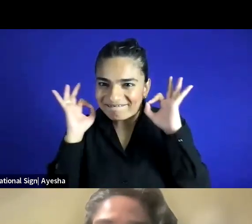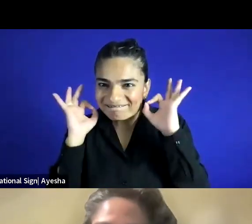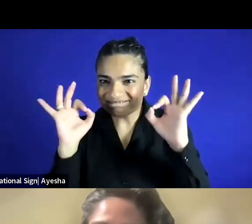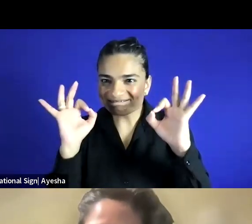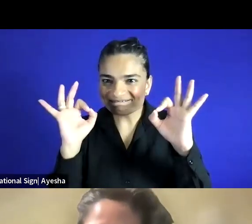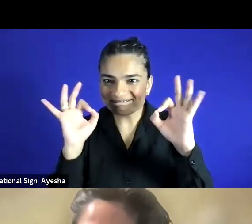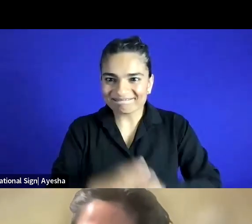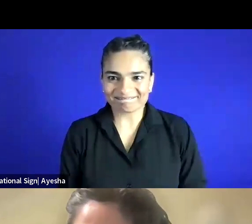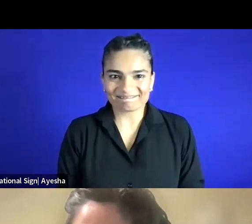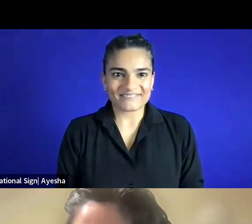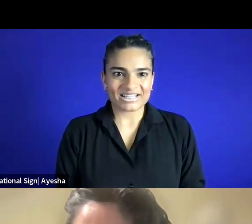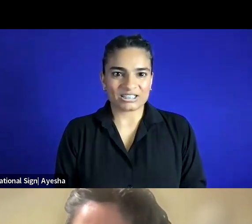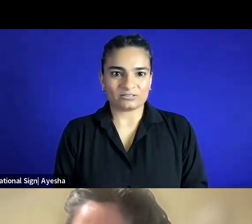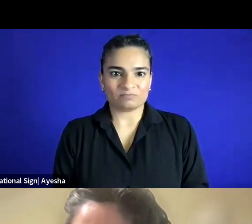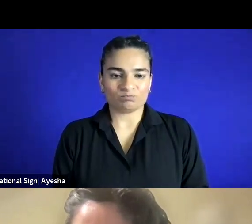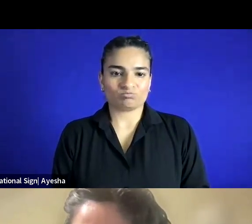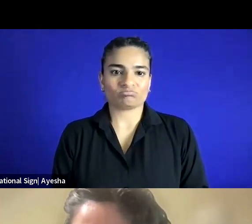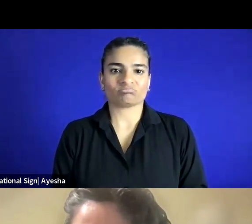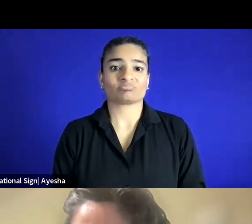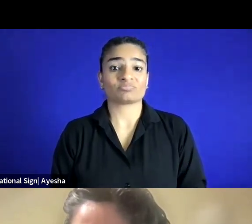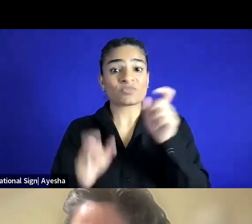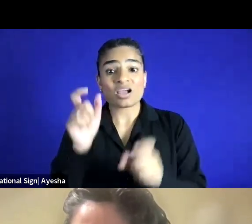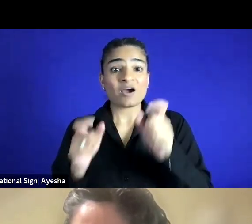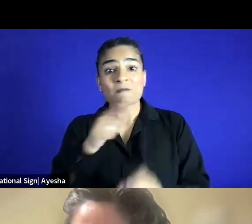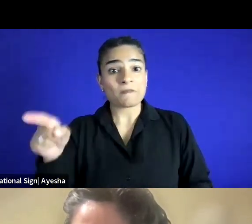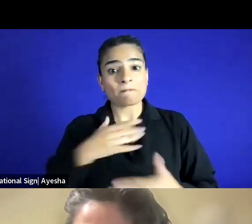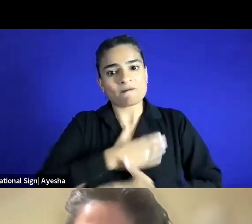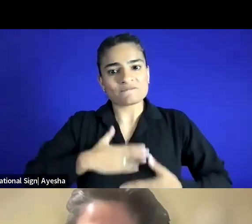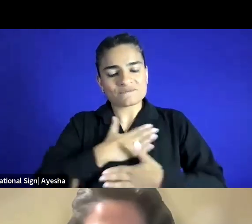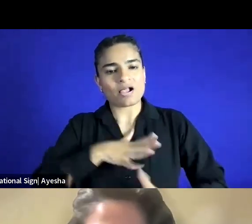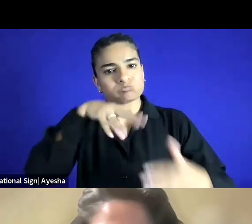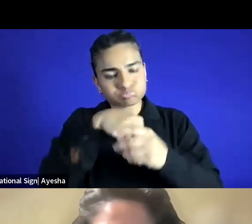to change, the platform into the different languages. Let me go back